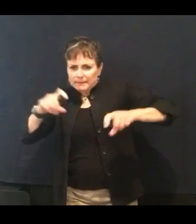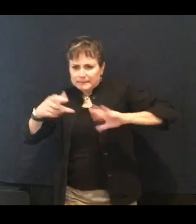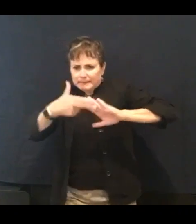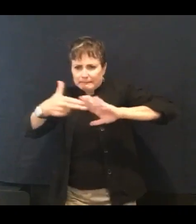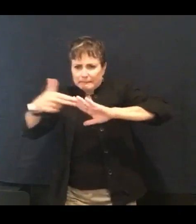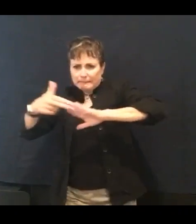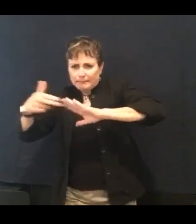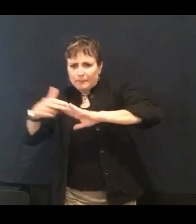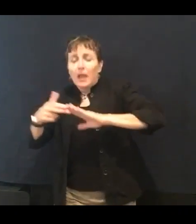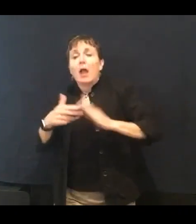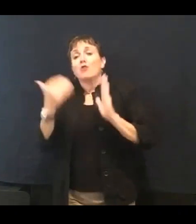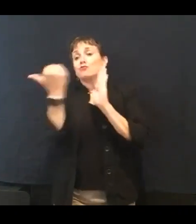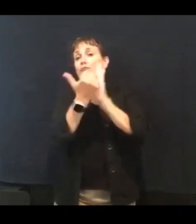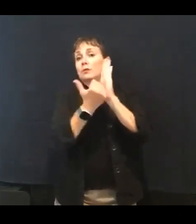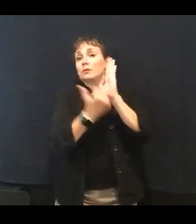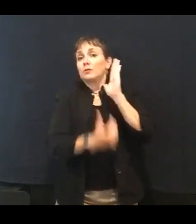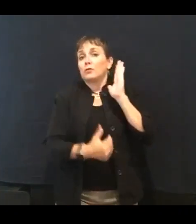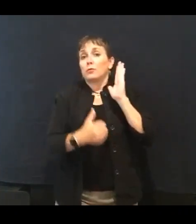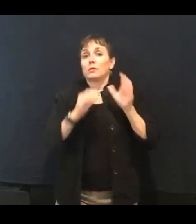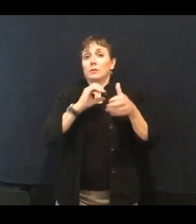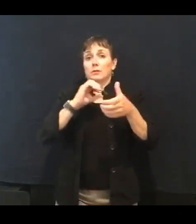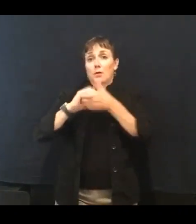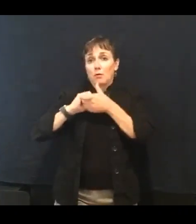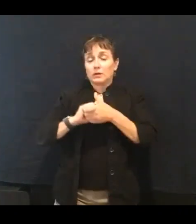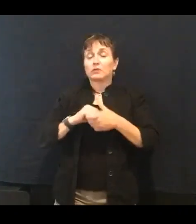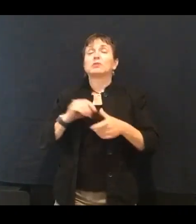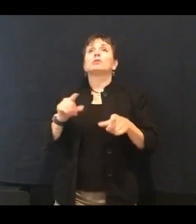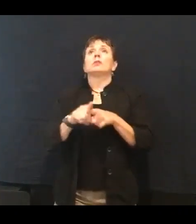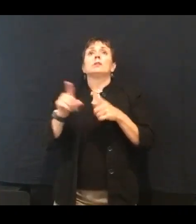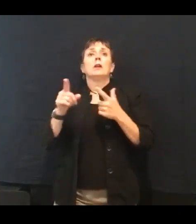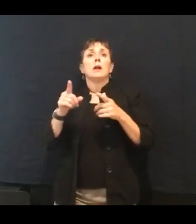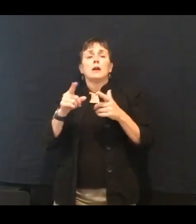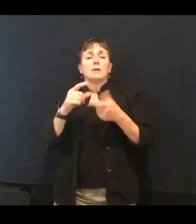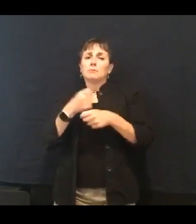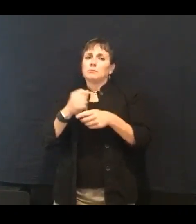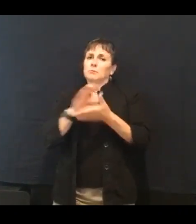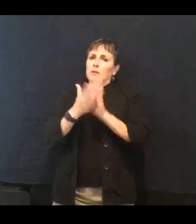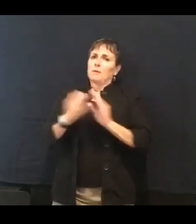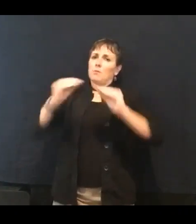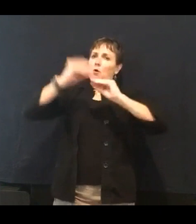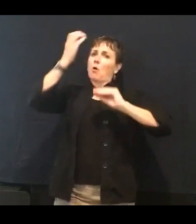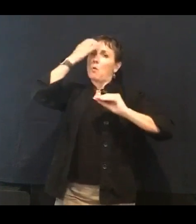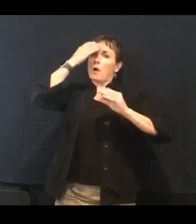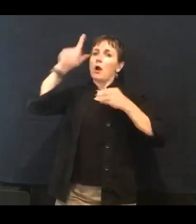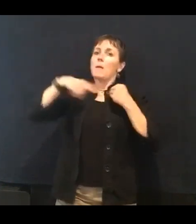supporting medical research through donations, increasing awareness of the disease, and continuing